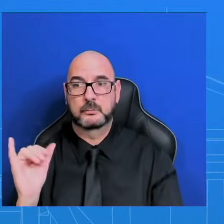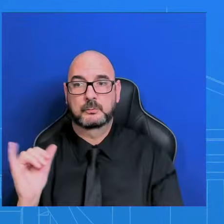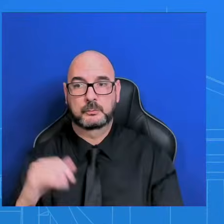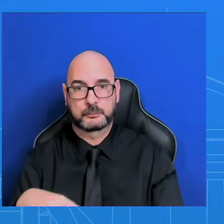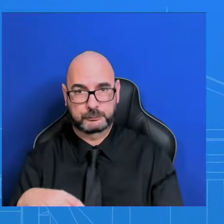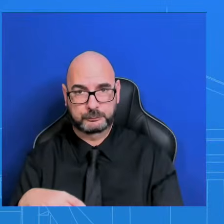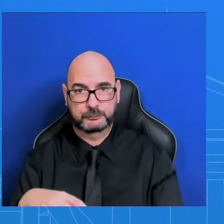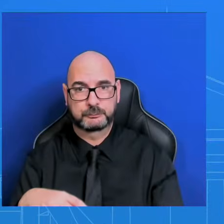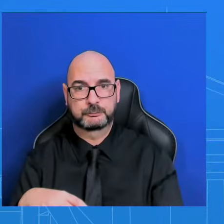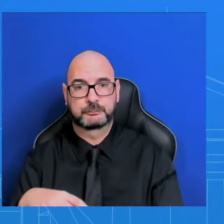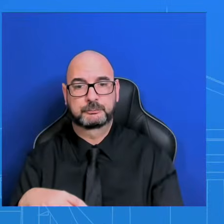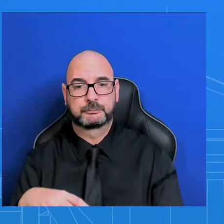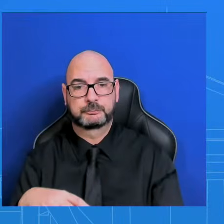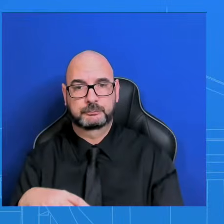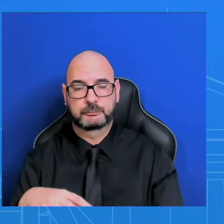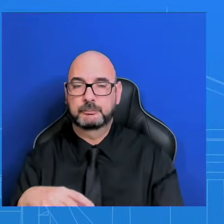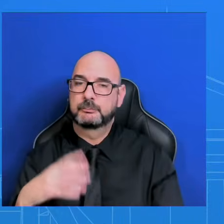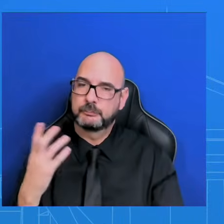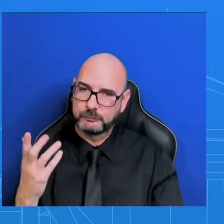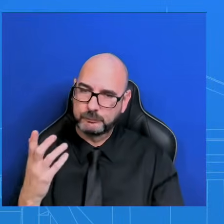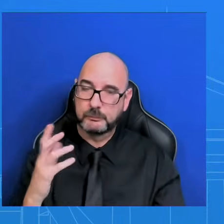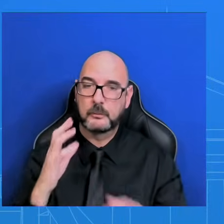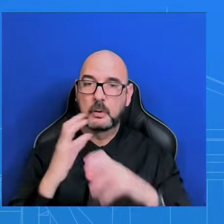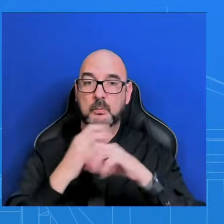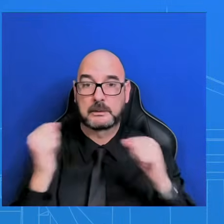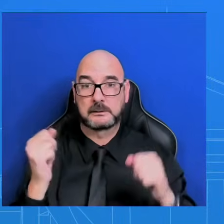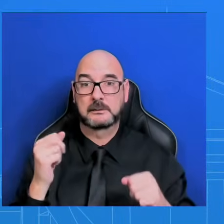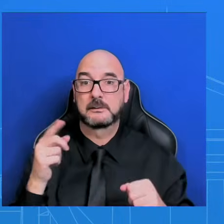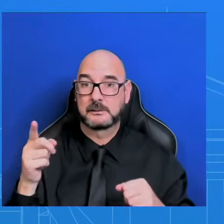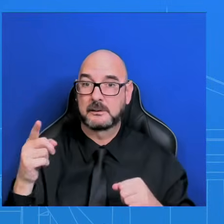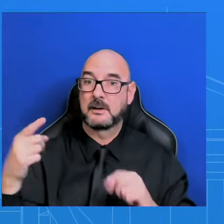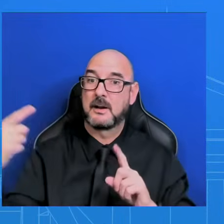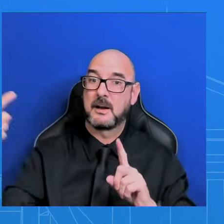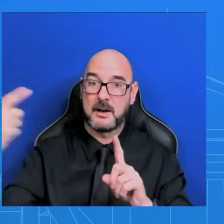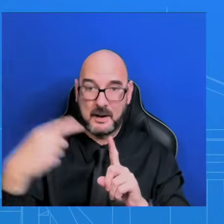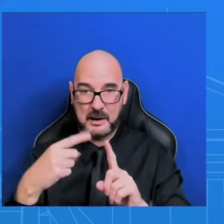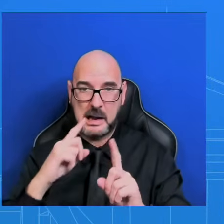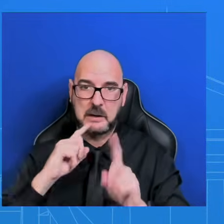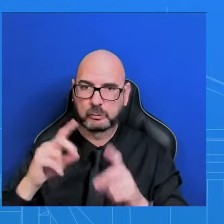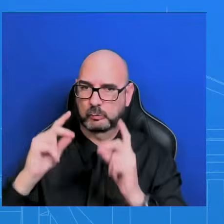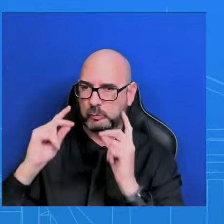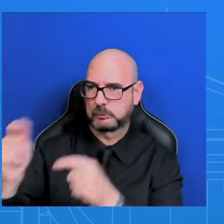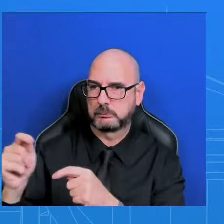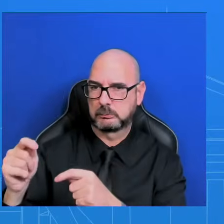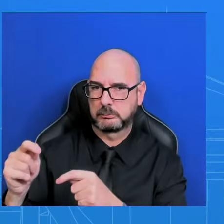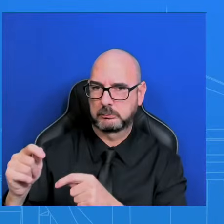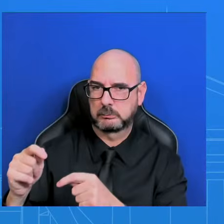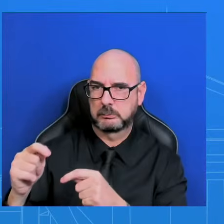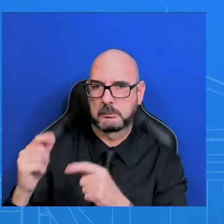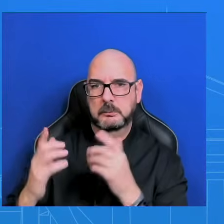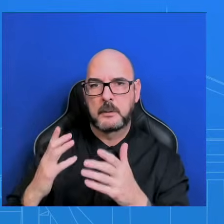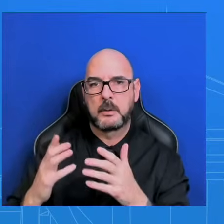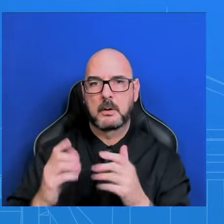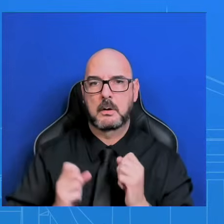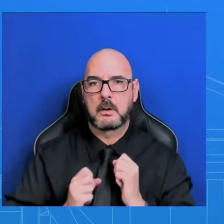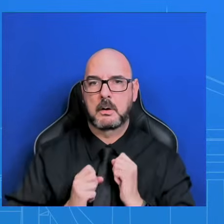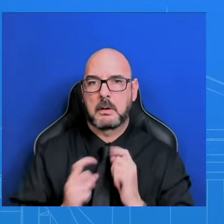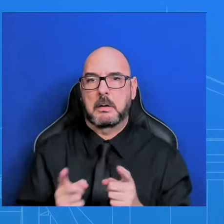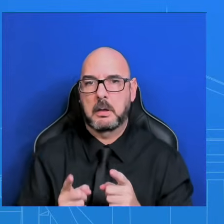He answered it very quickly. It probably -- you know, he -- he thought of it as, obviously, asked in a political way. And so, that's where he went.